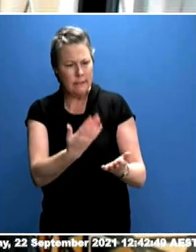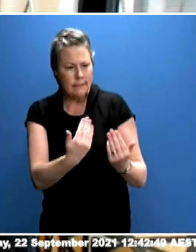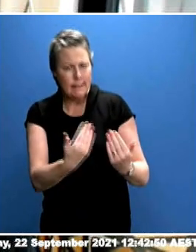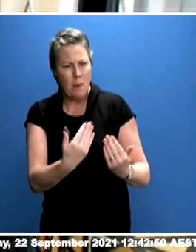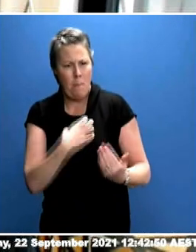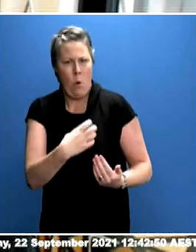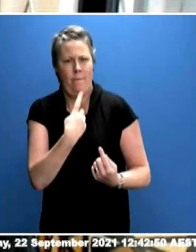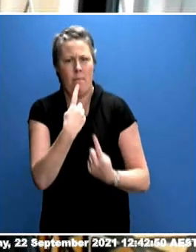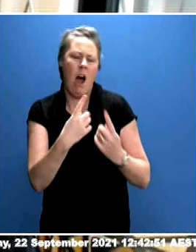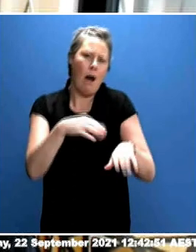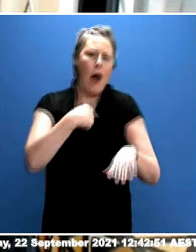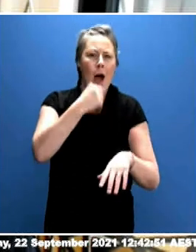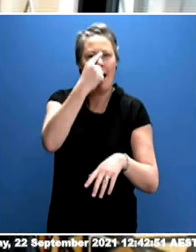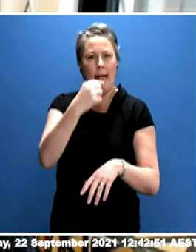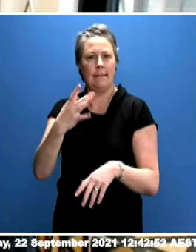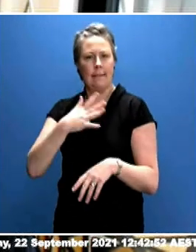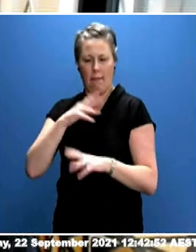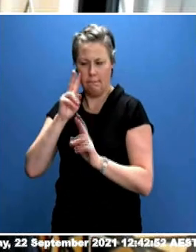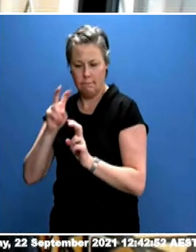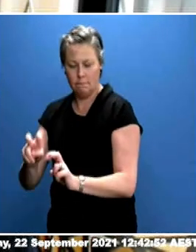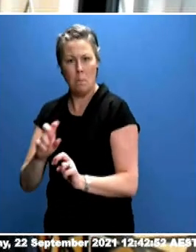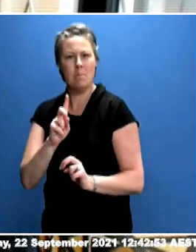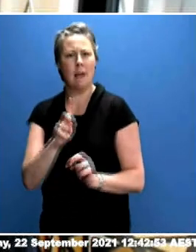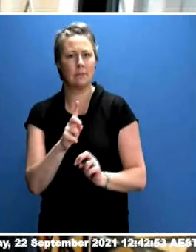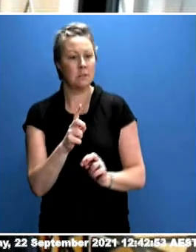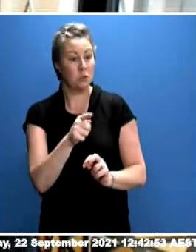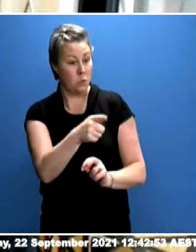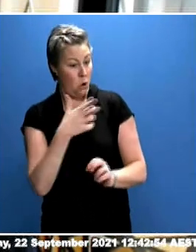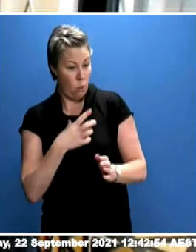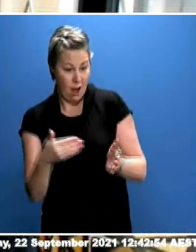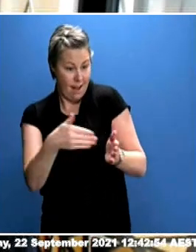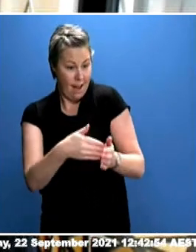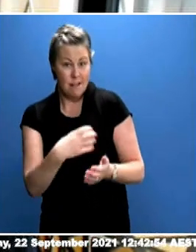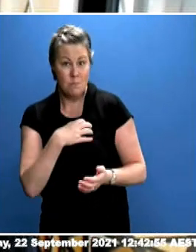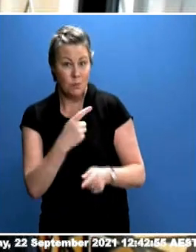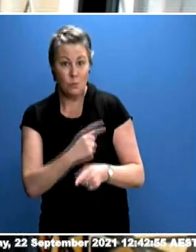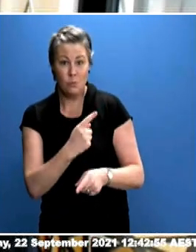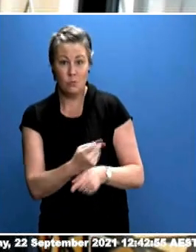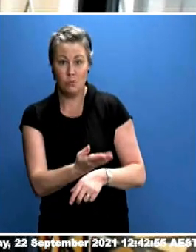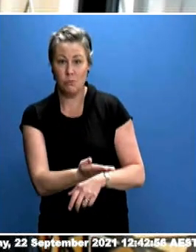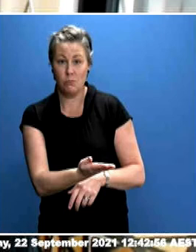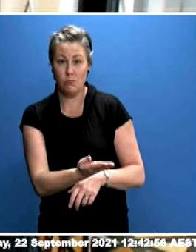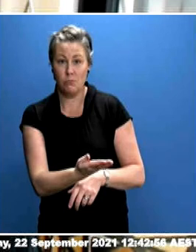We can look at that, but whether you'd want to comment on it yourselves about the results.